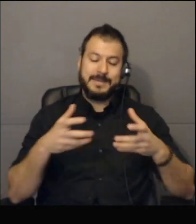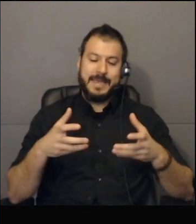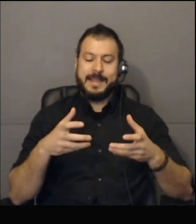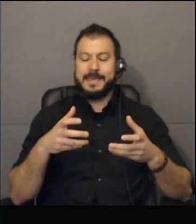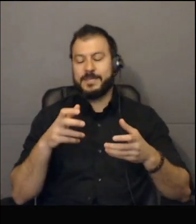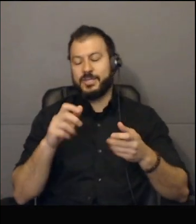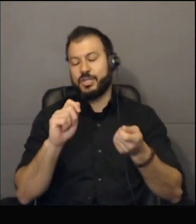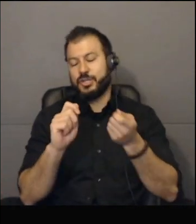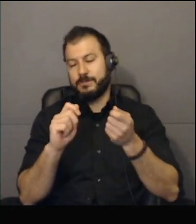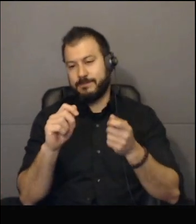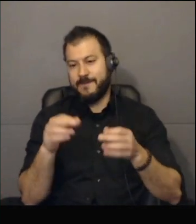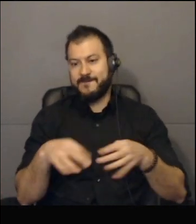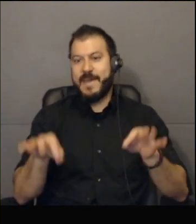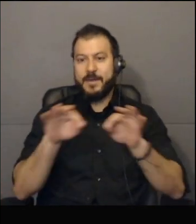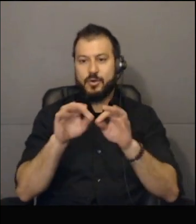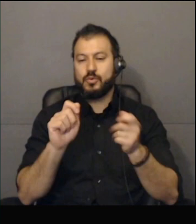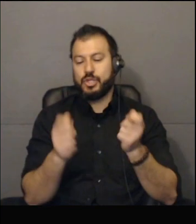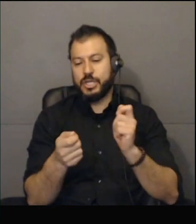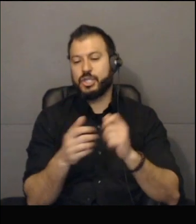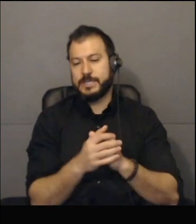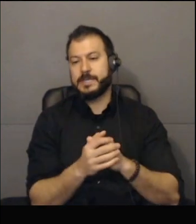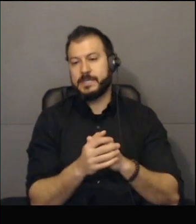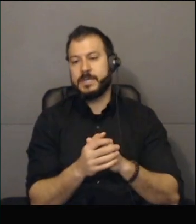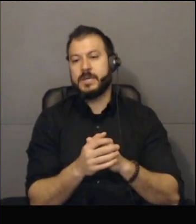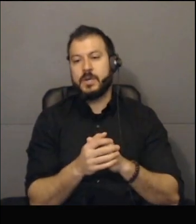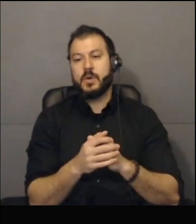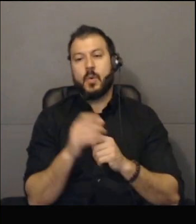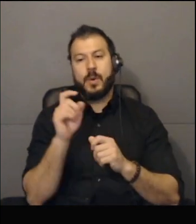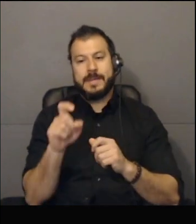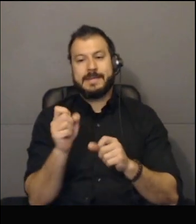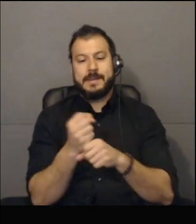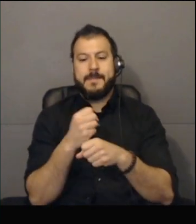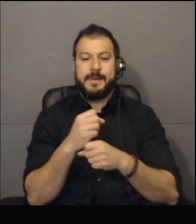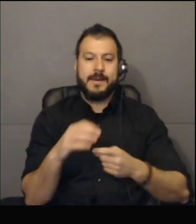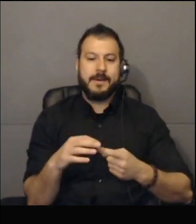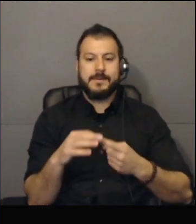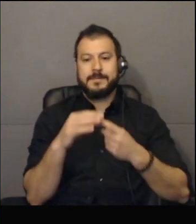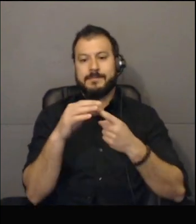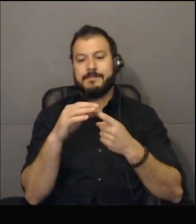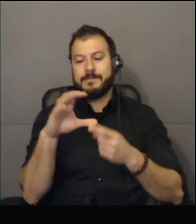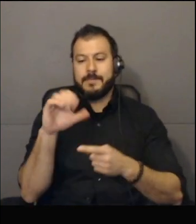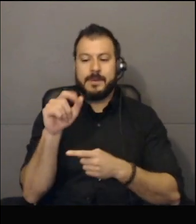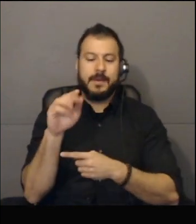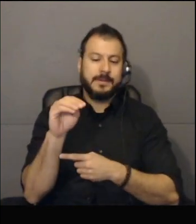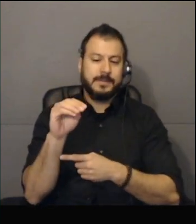In this demo, will need to create a custom event that is very specific for your game.